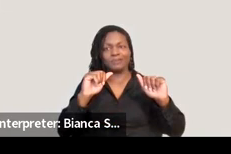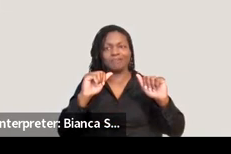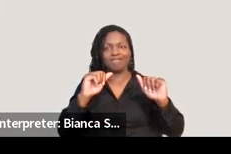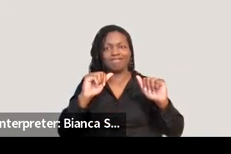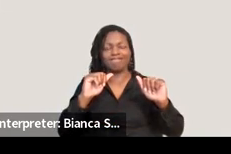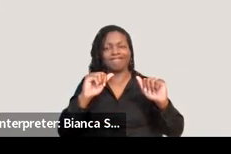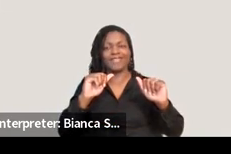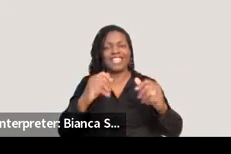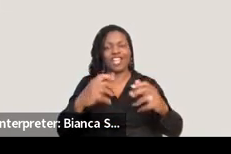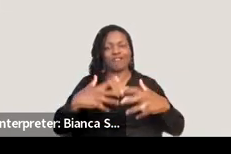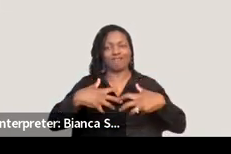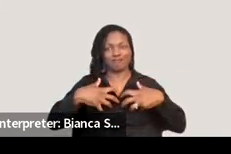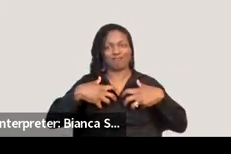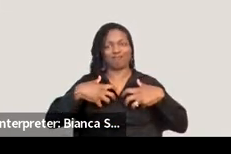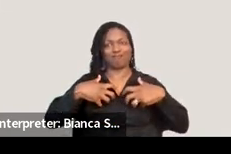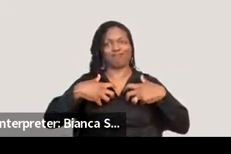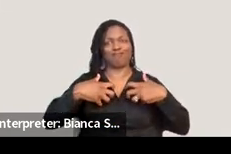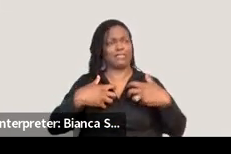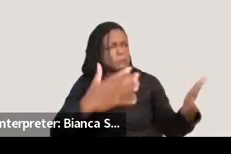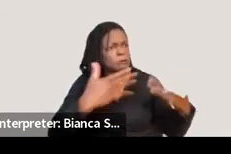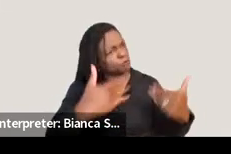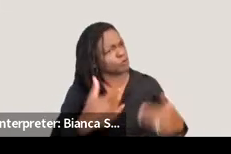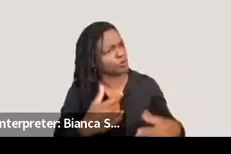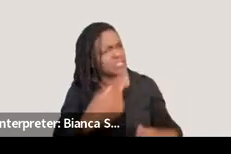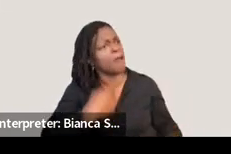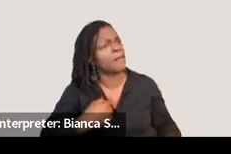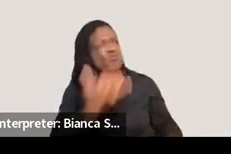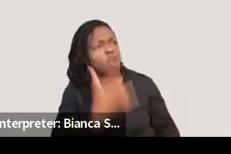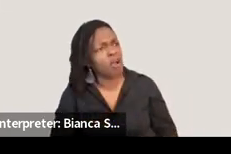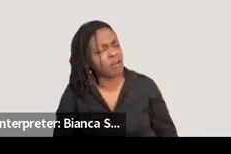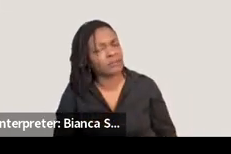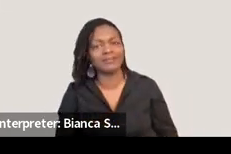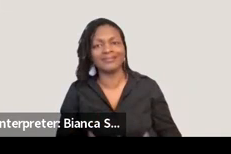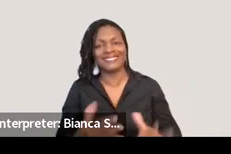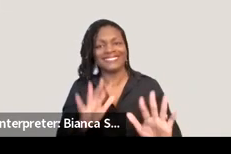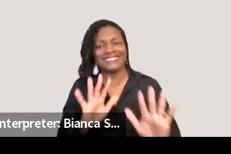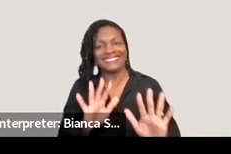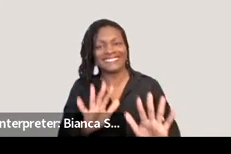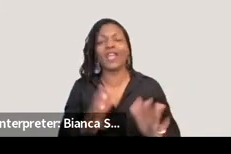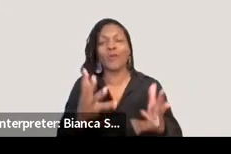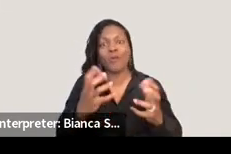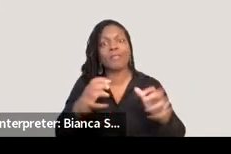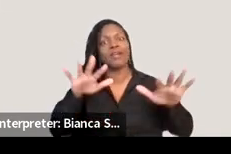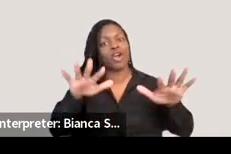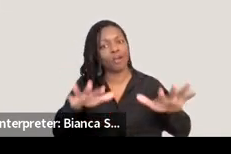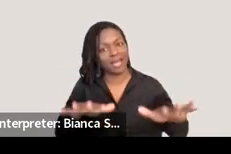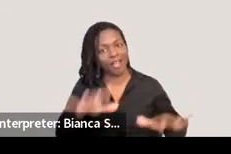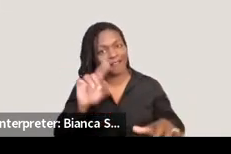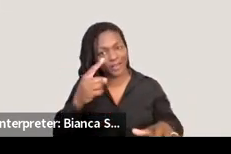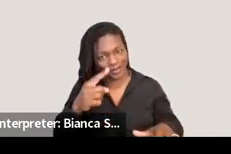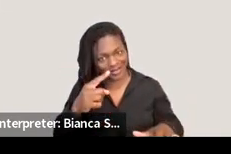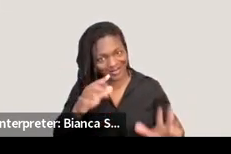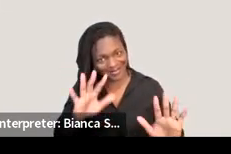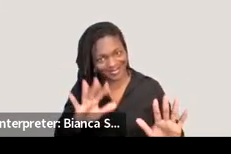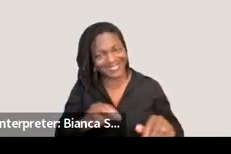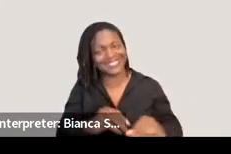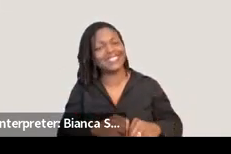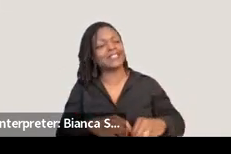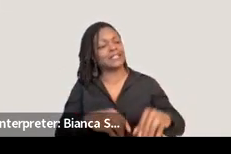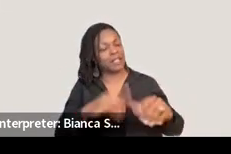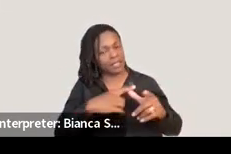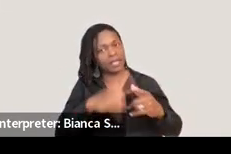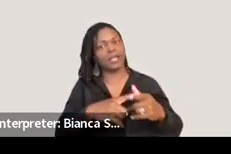So we want them to calm down first before we move forward. And again, I put this in all caps, very important to take care of yourself.